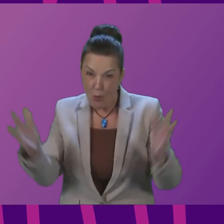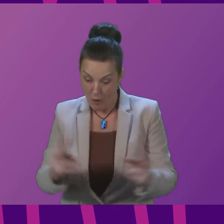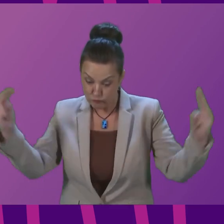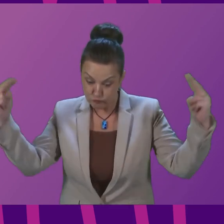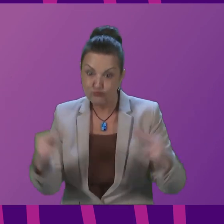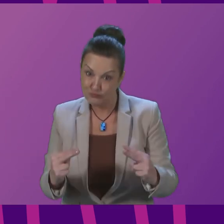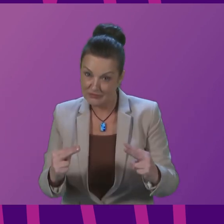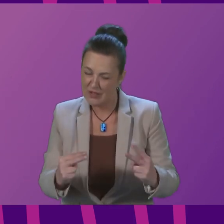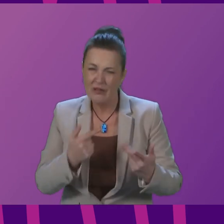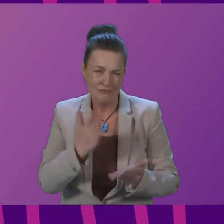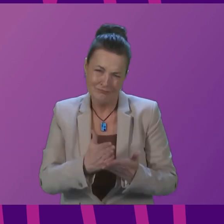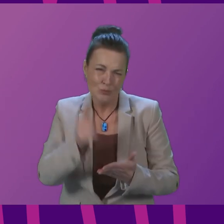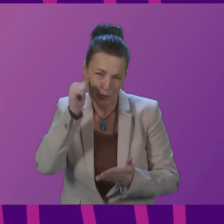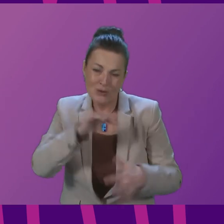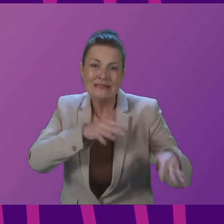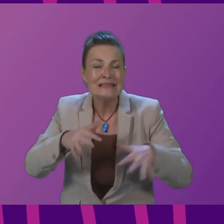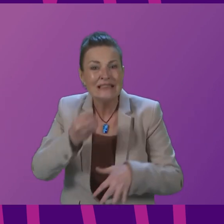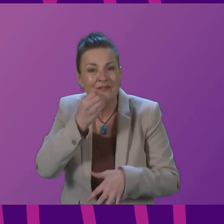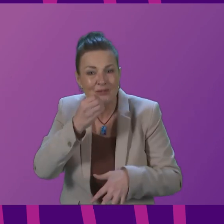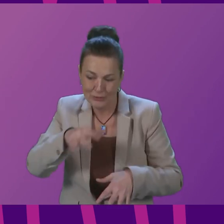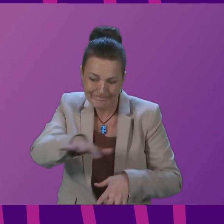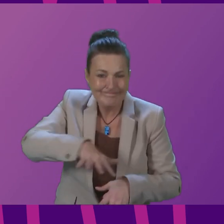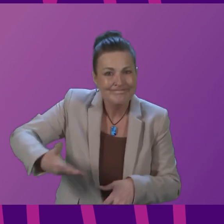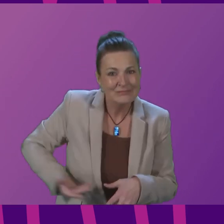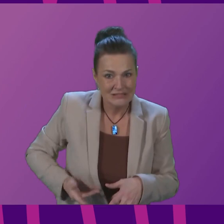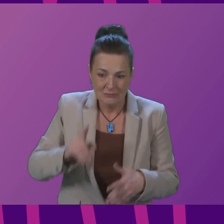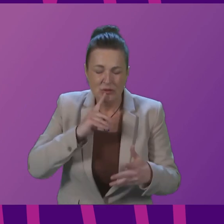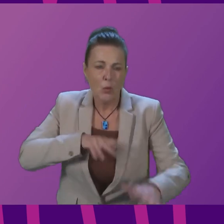The seafood sector has faced enormous challenges as a result of Brexit, and it is really heartening